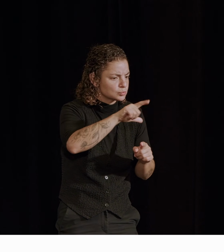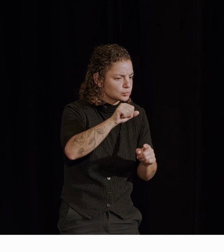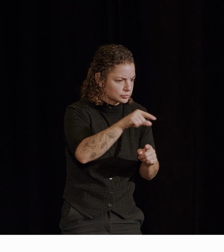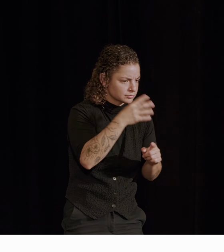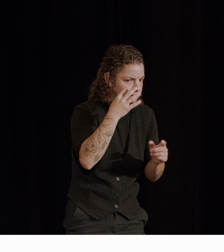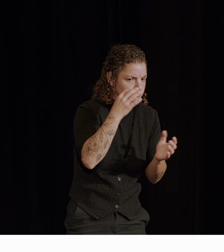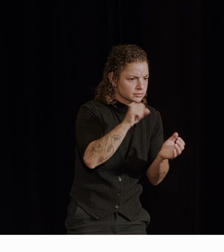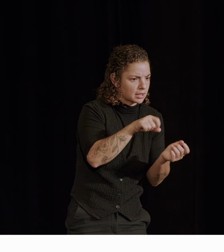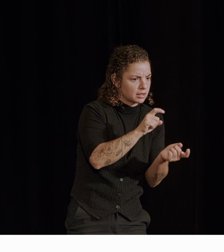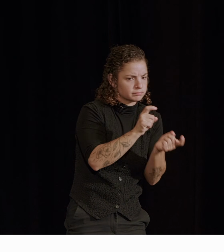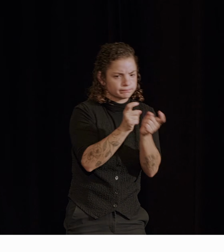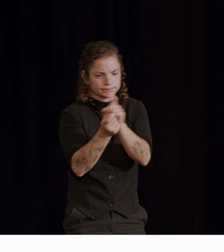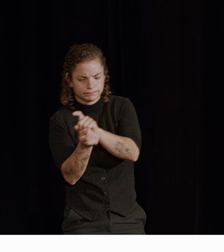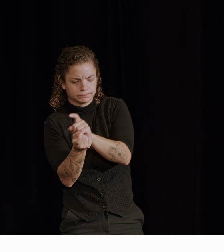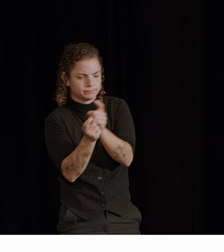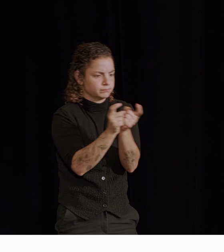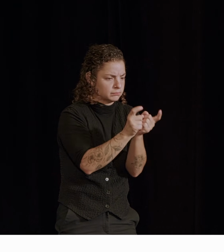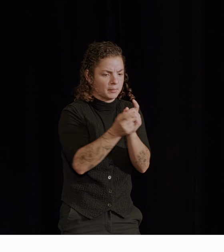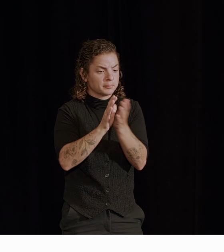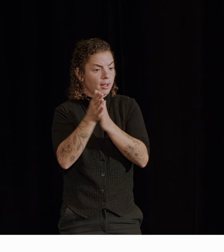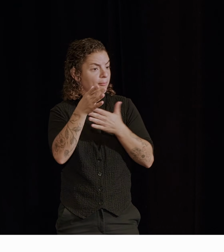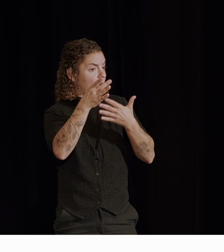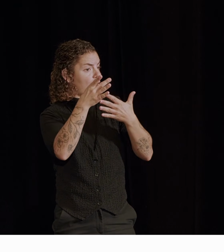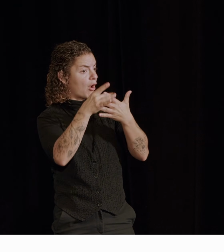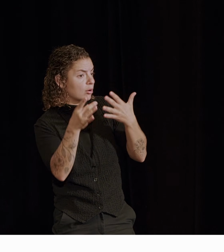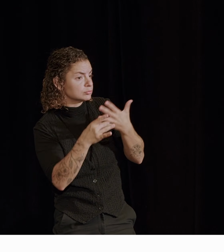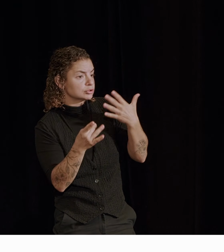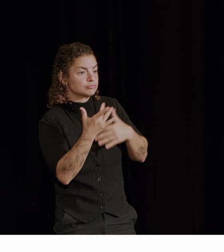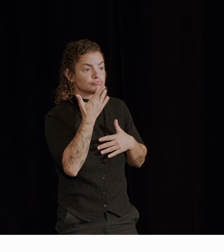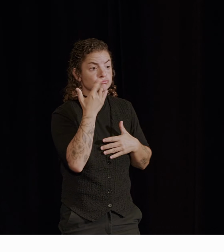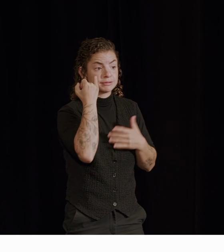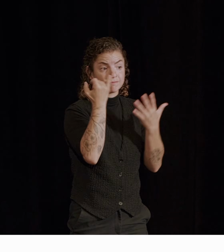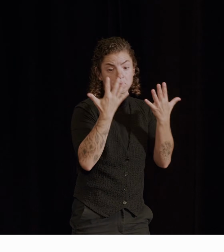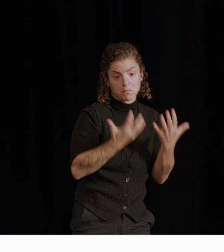that maybe could be superseded by something more